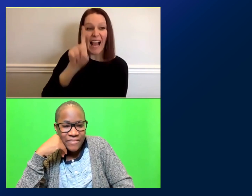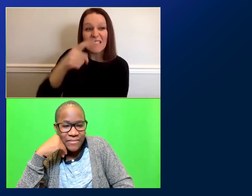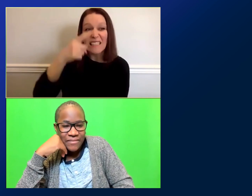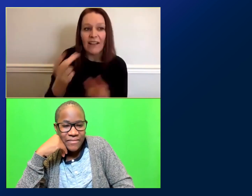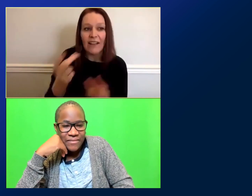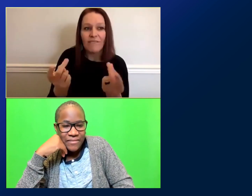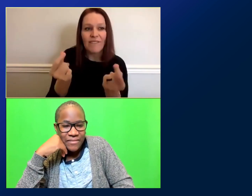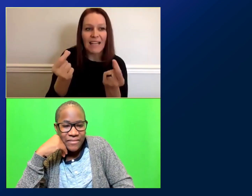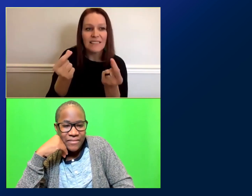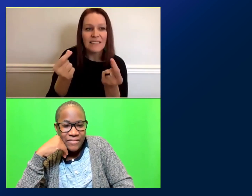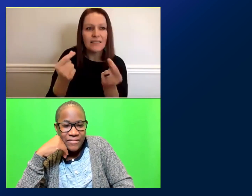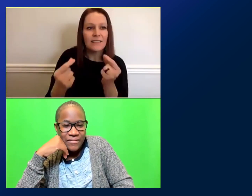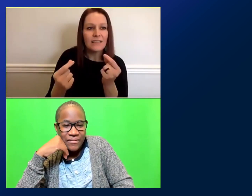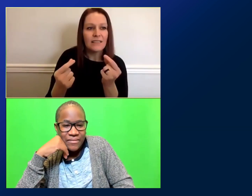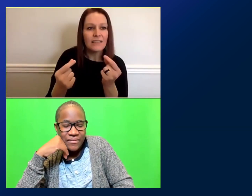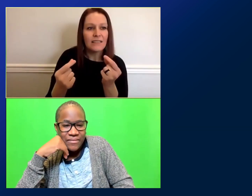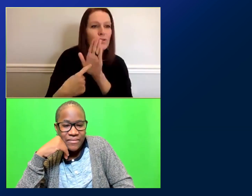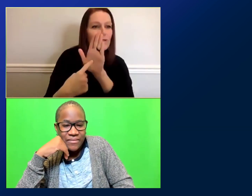and it looks like janet asked if you could